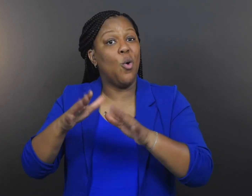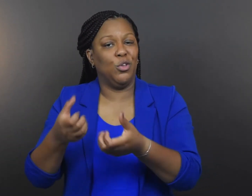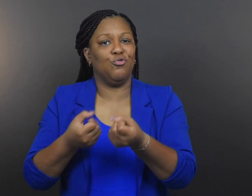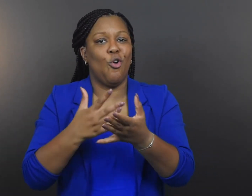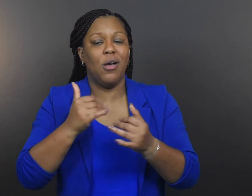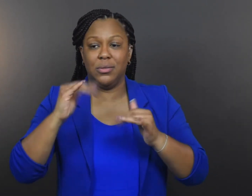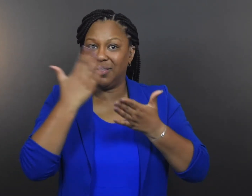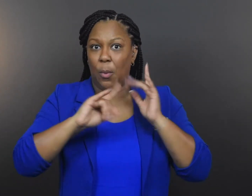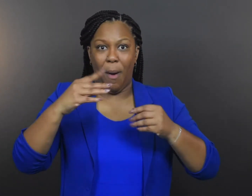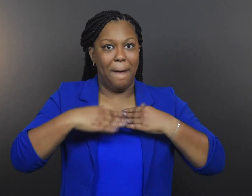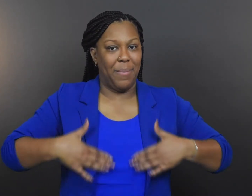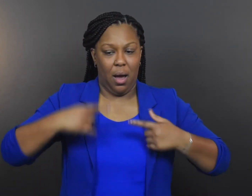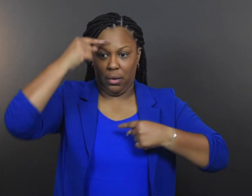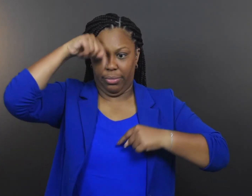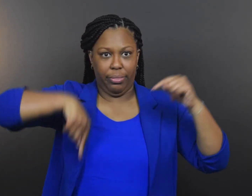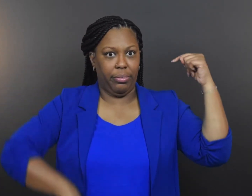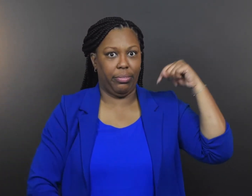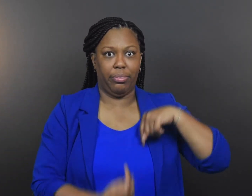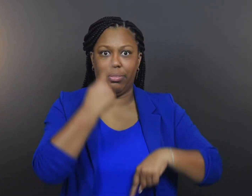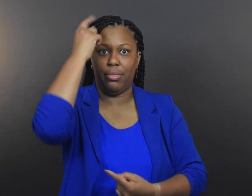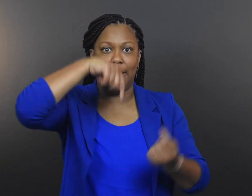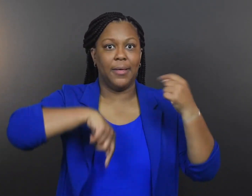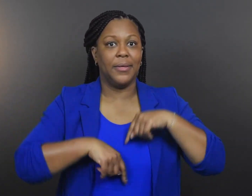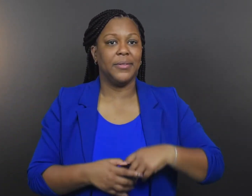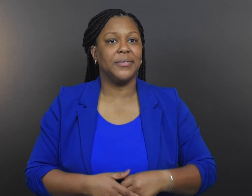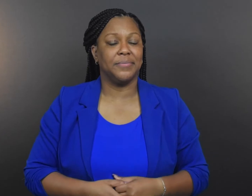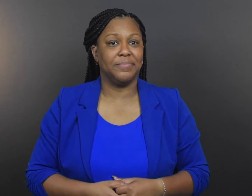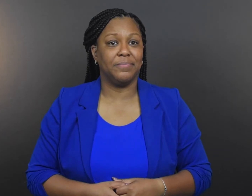or from blood clots the virus causes elsewhere in the body.